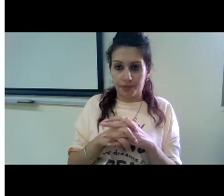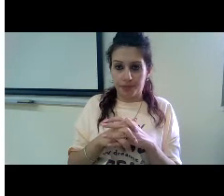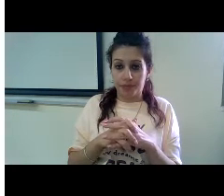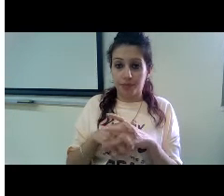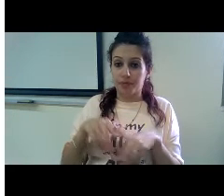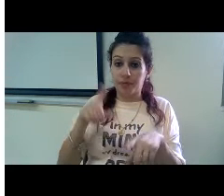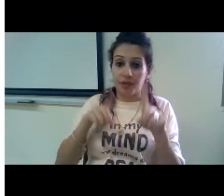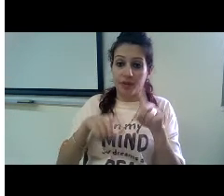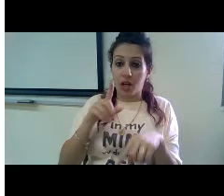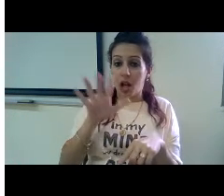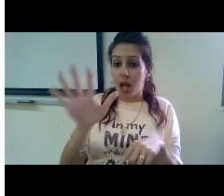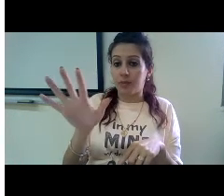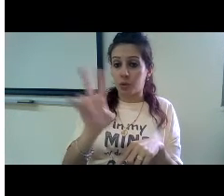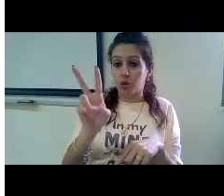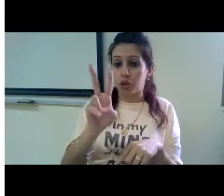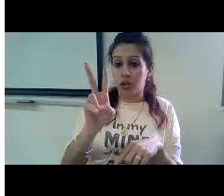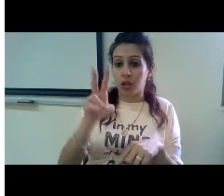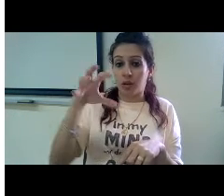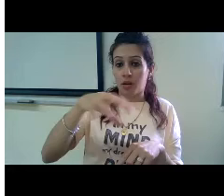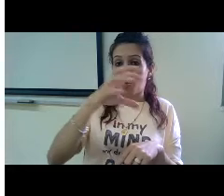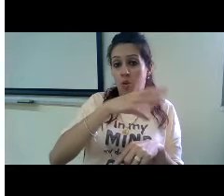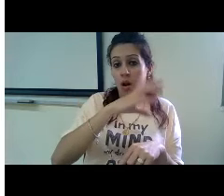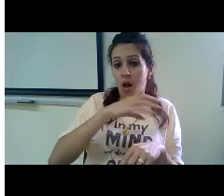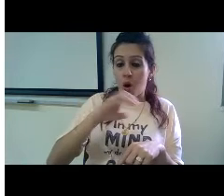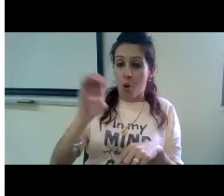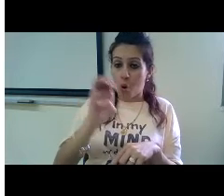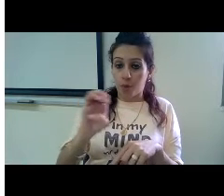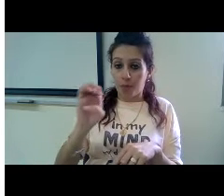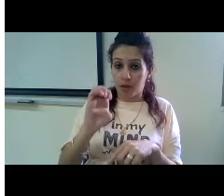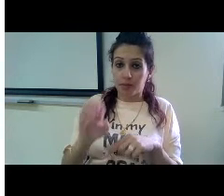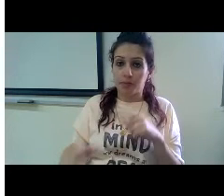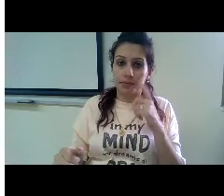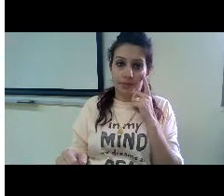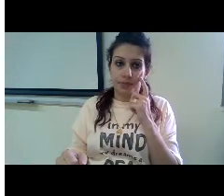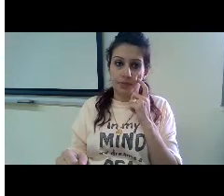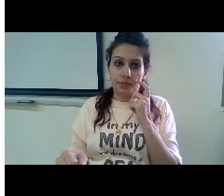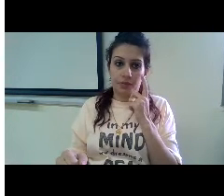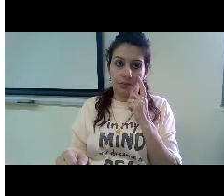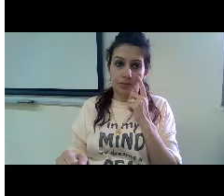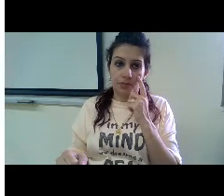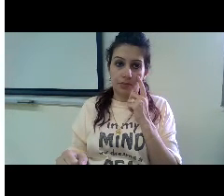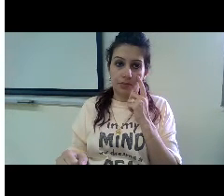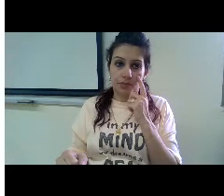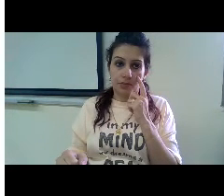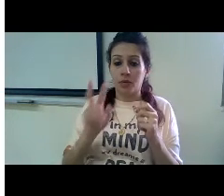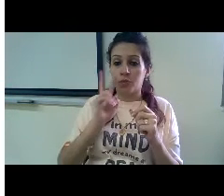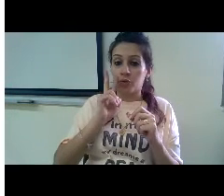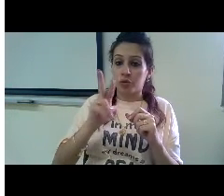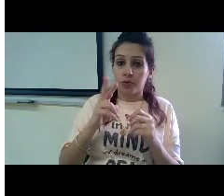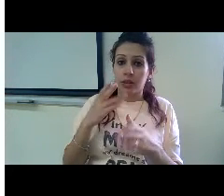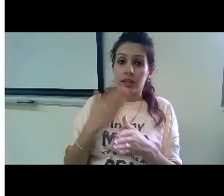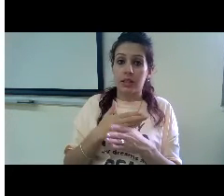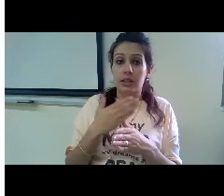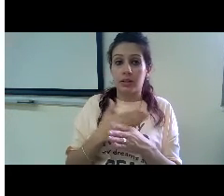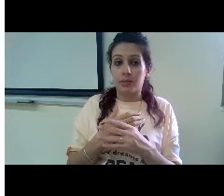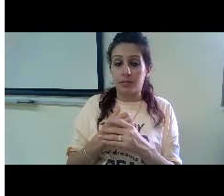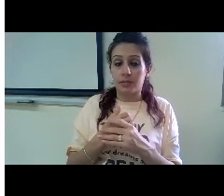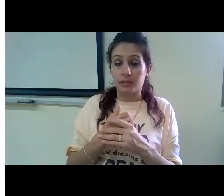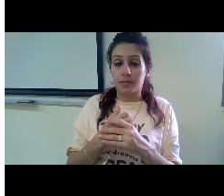And Parents International made a global research. And we have come up with a global